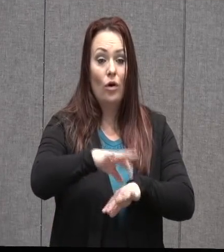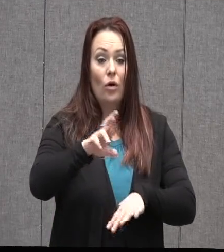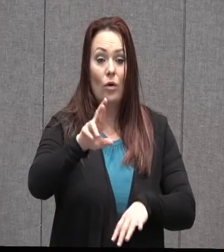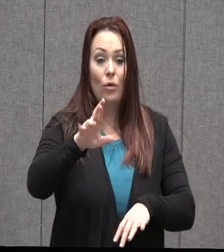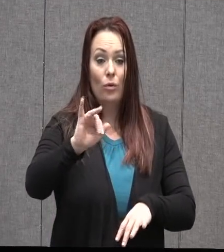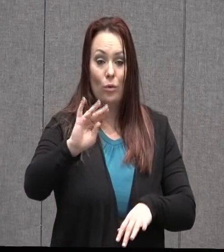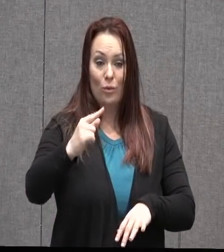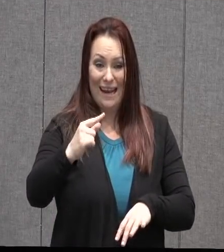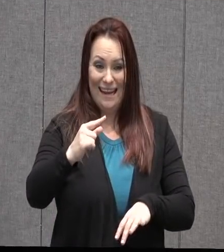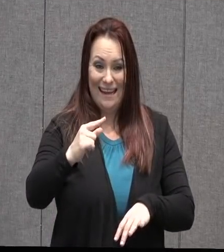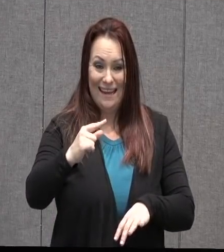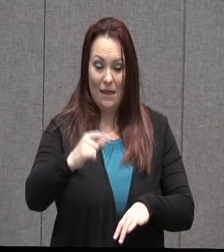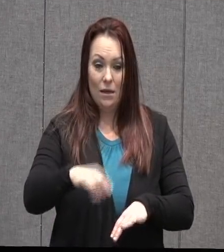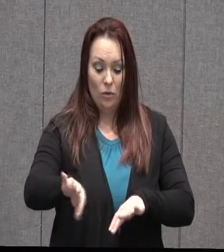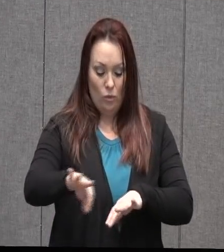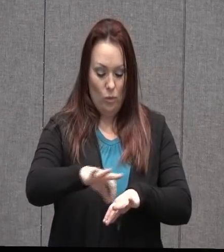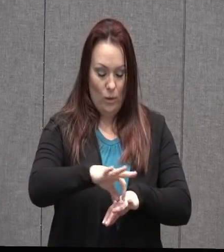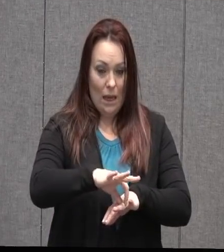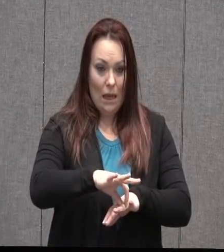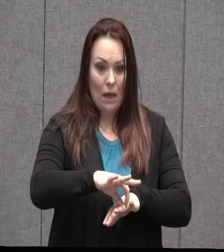What side of the chart do you think that's gonna go on?